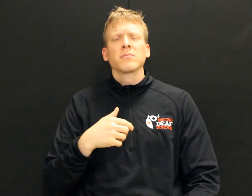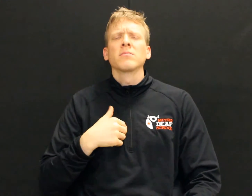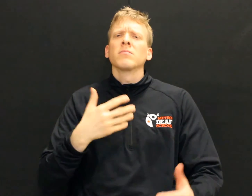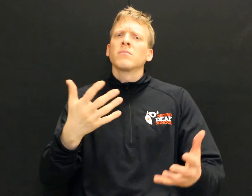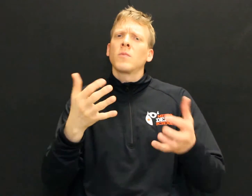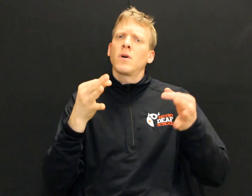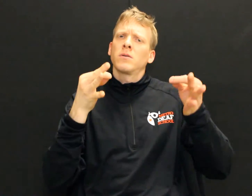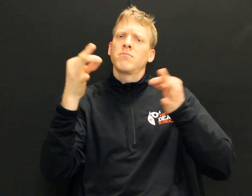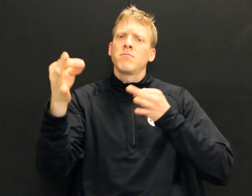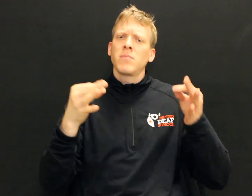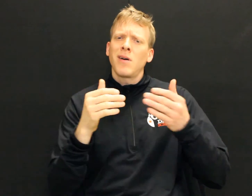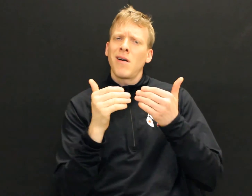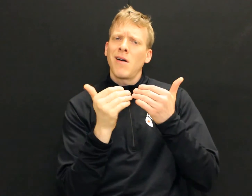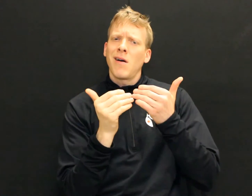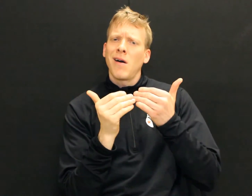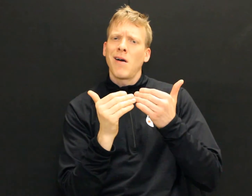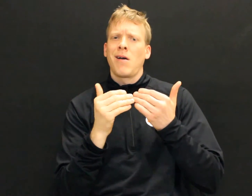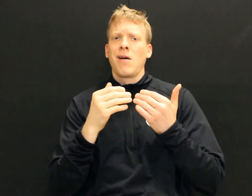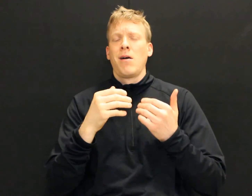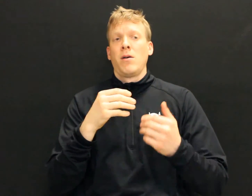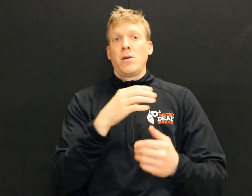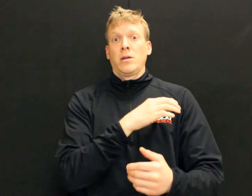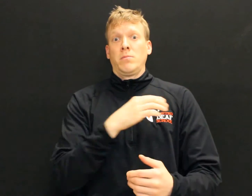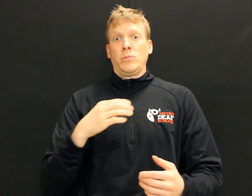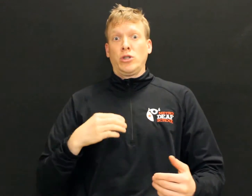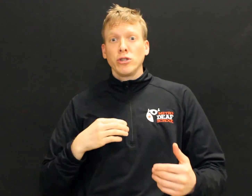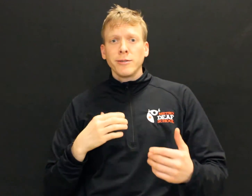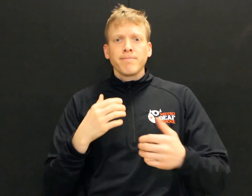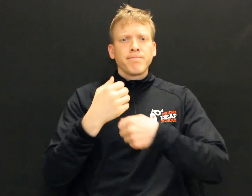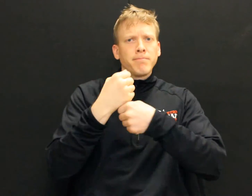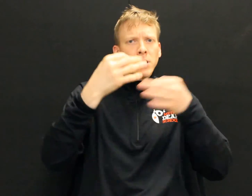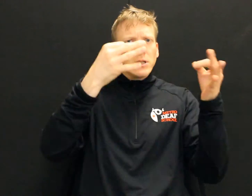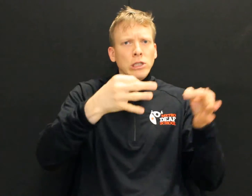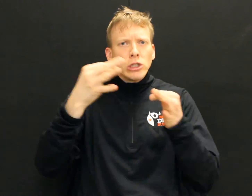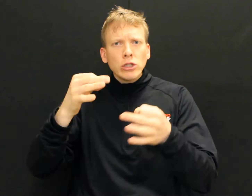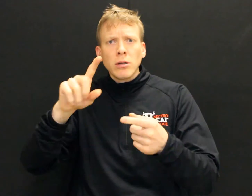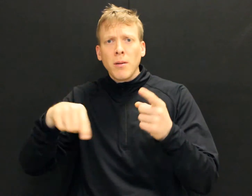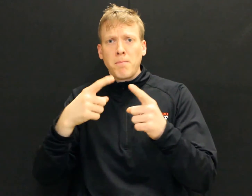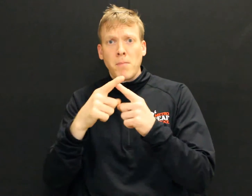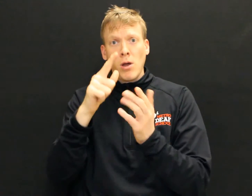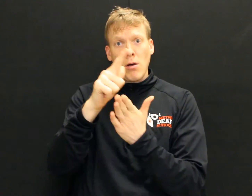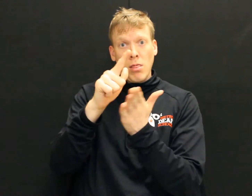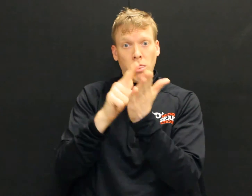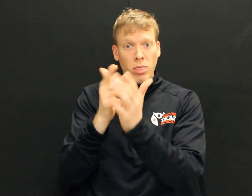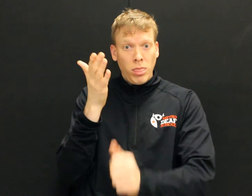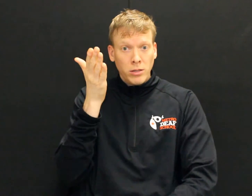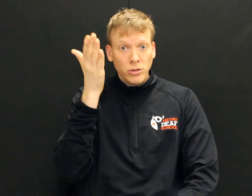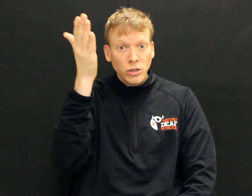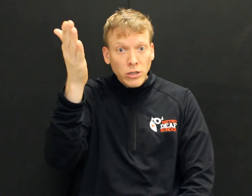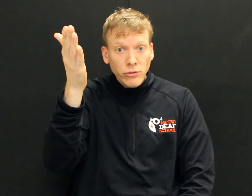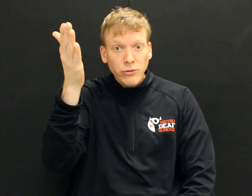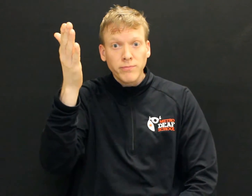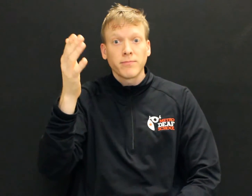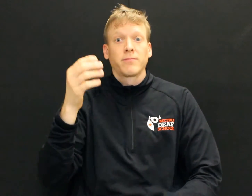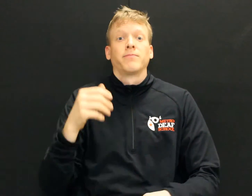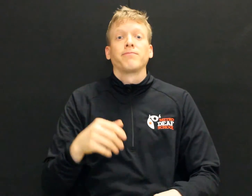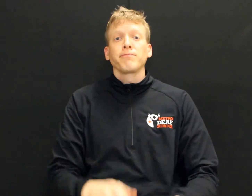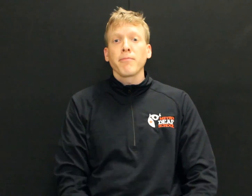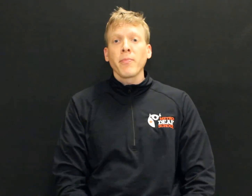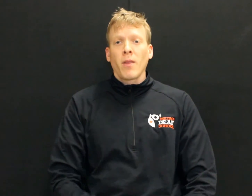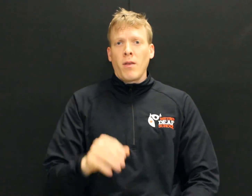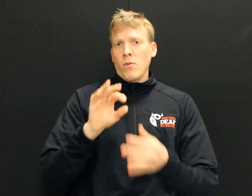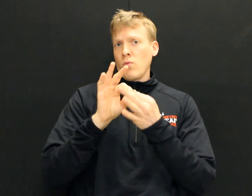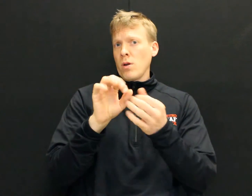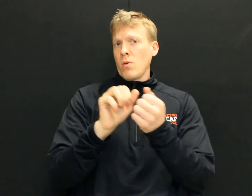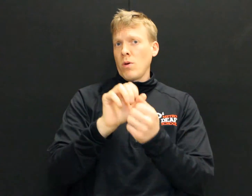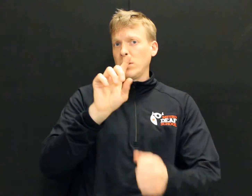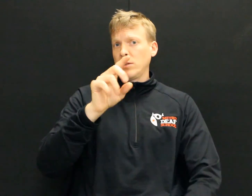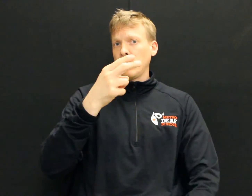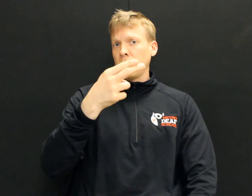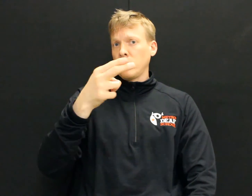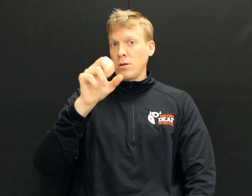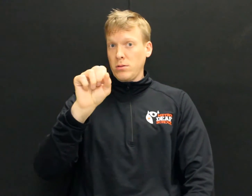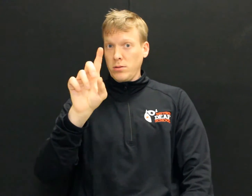I want to explain how the Commission made its decision about the DHHSD legislation.